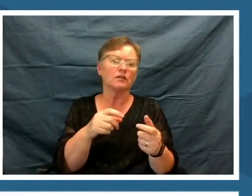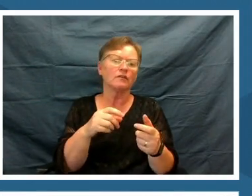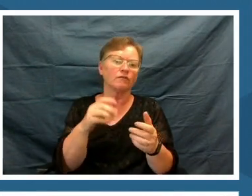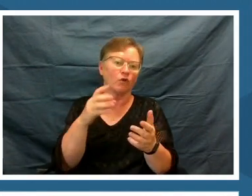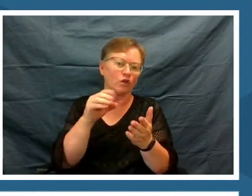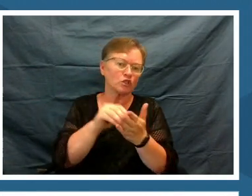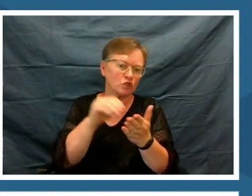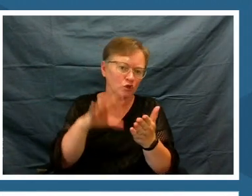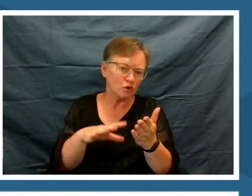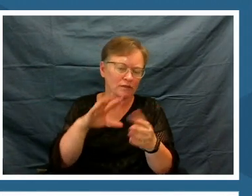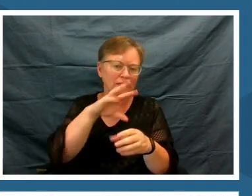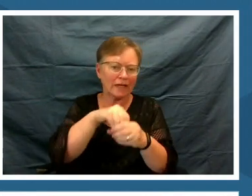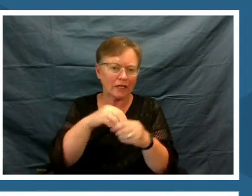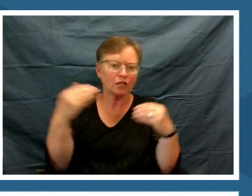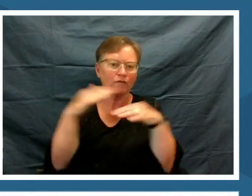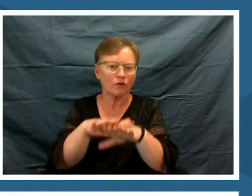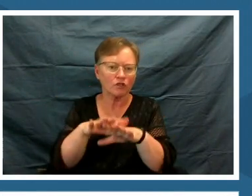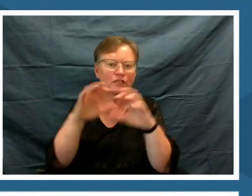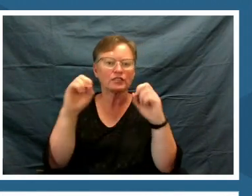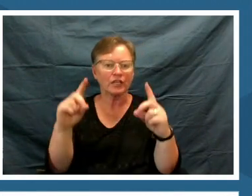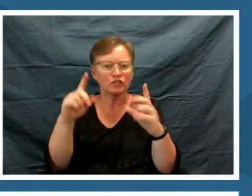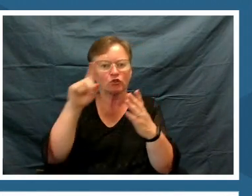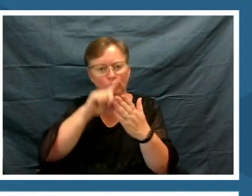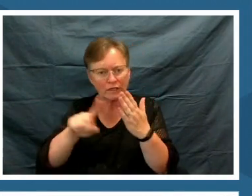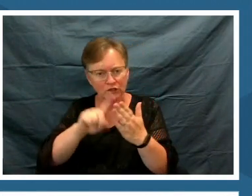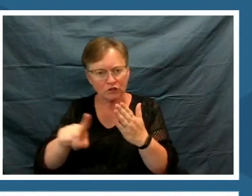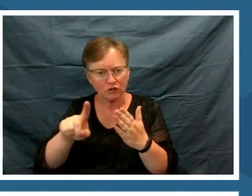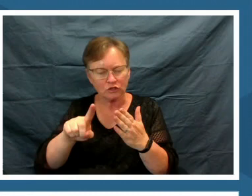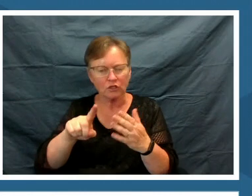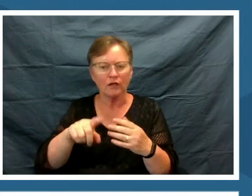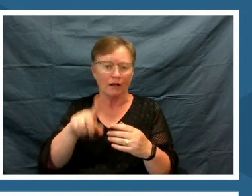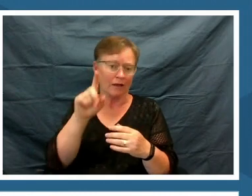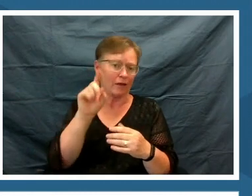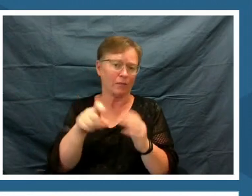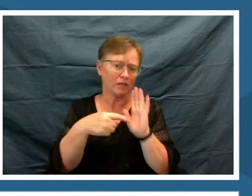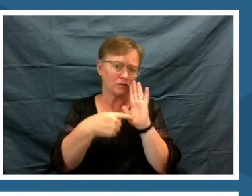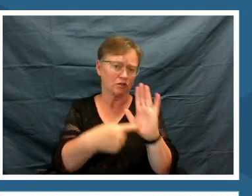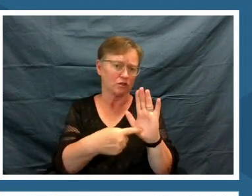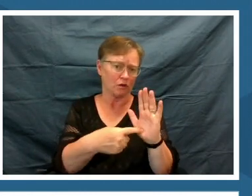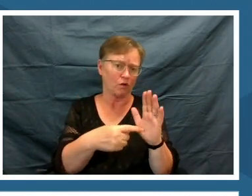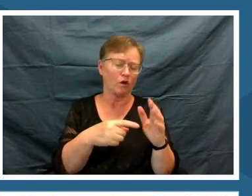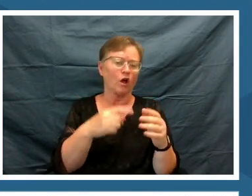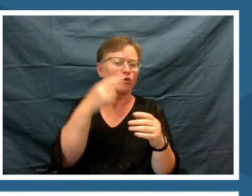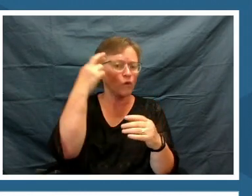uh and they must demonstrate uh a